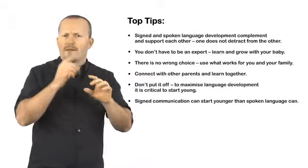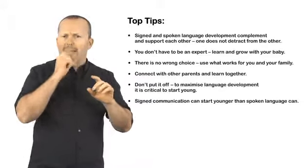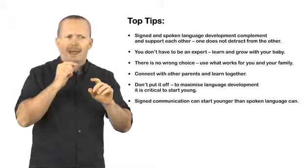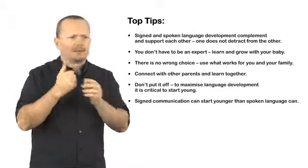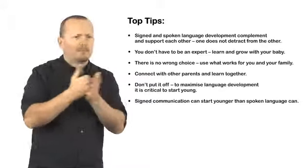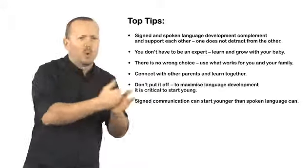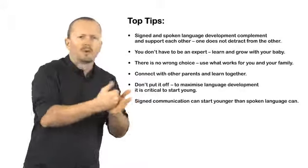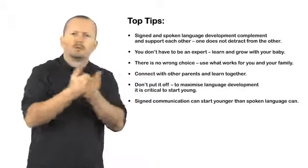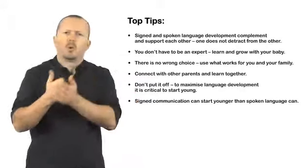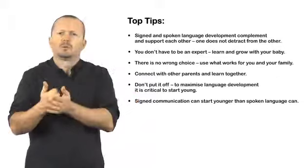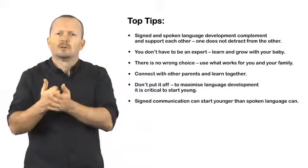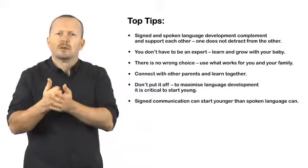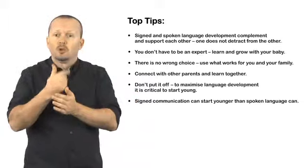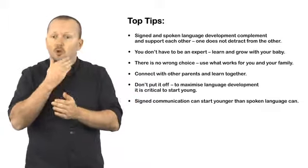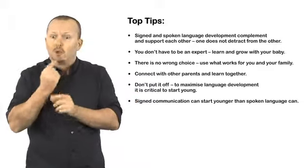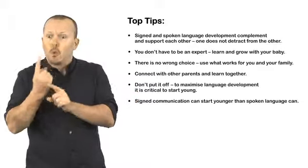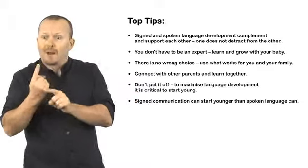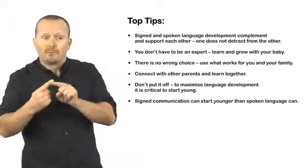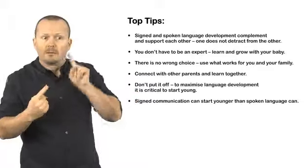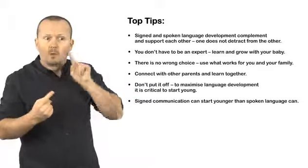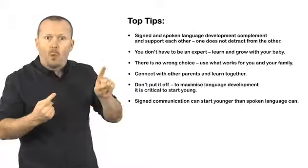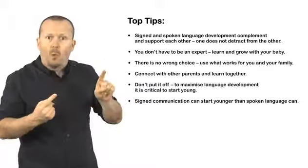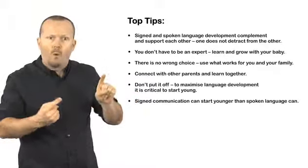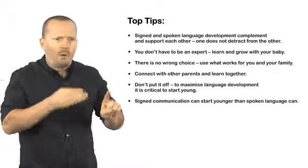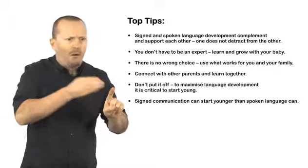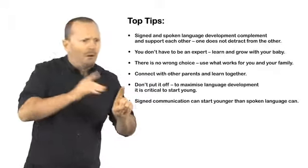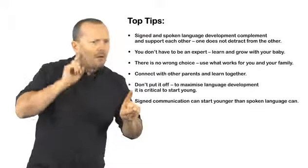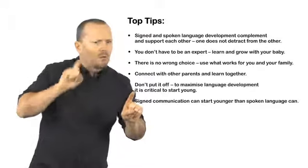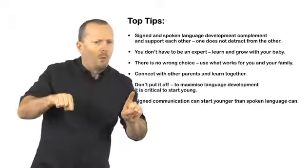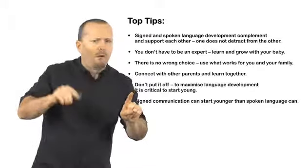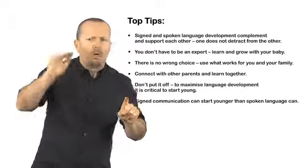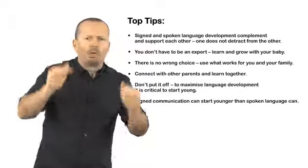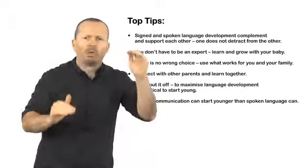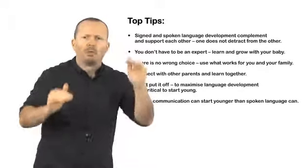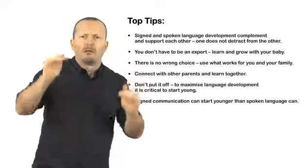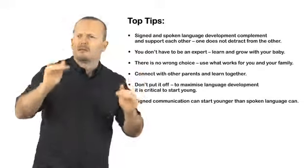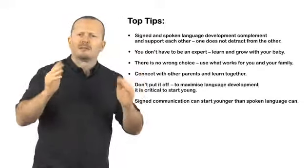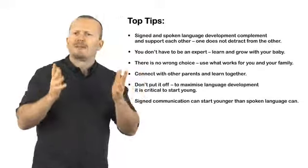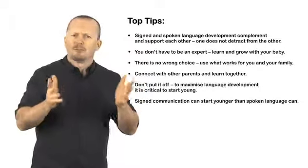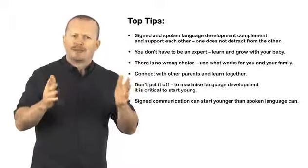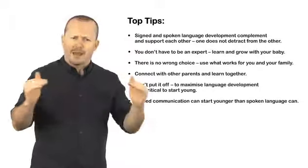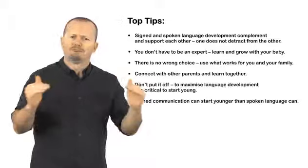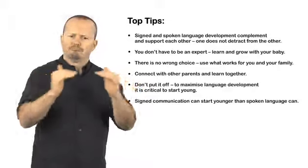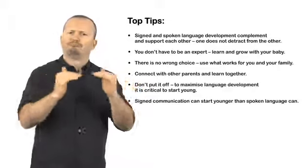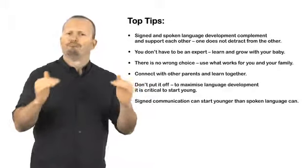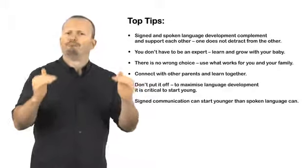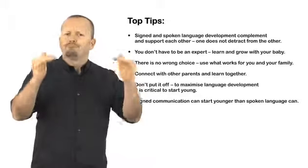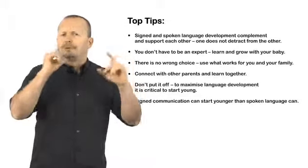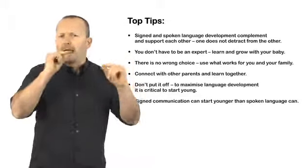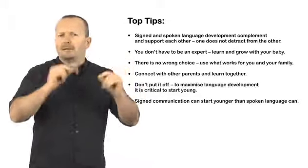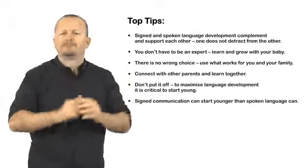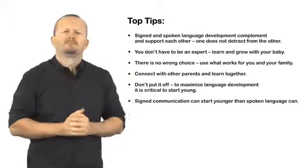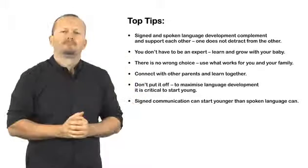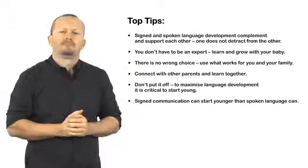one does not detract from the other.